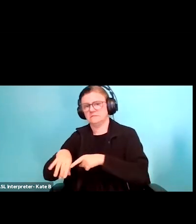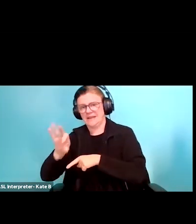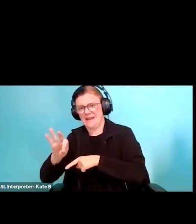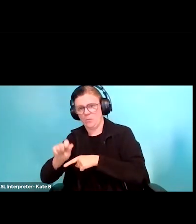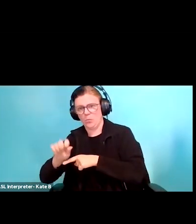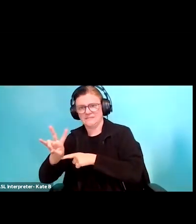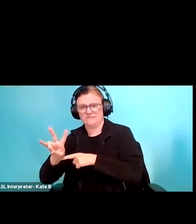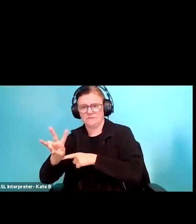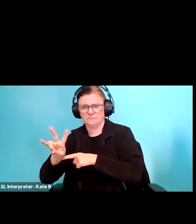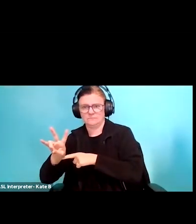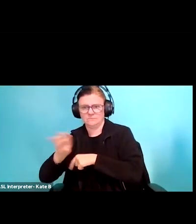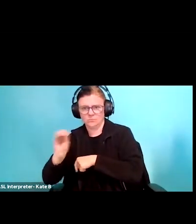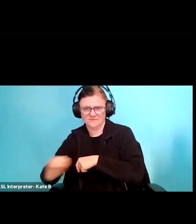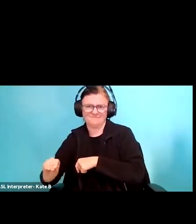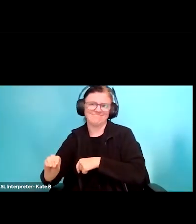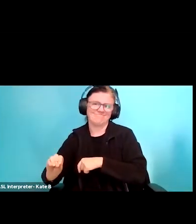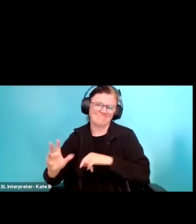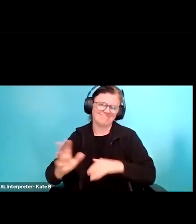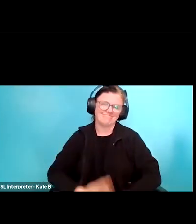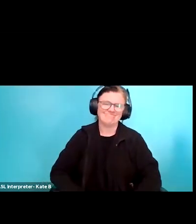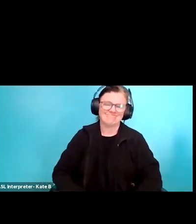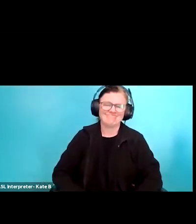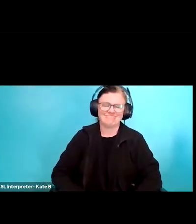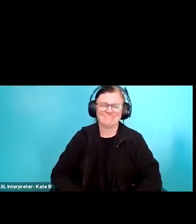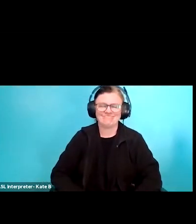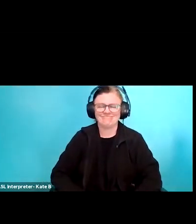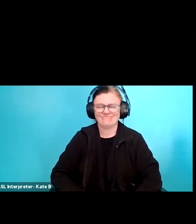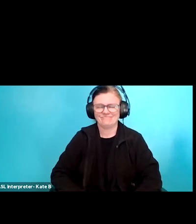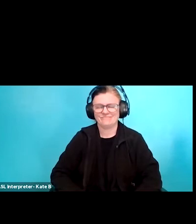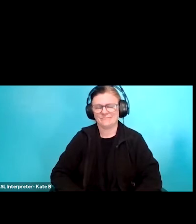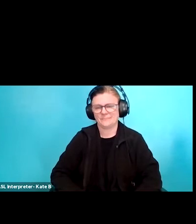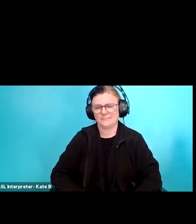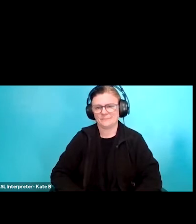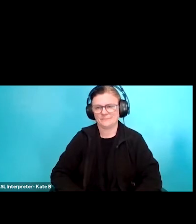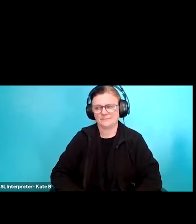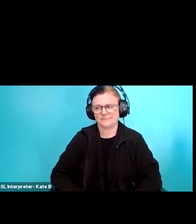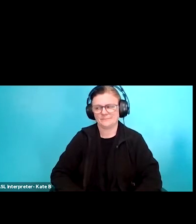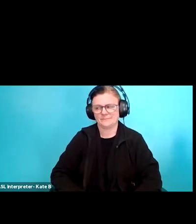have disabilities compared to only 9.7 reporting loneliness among adults without disabilities.